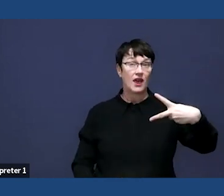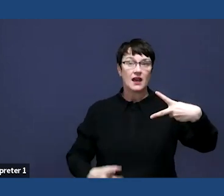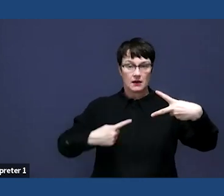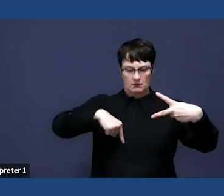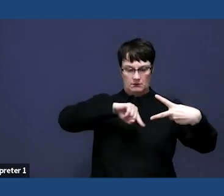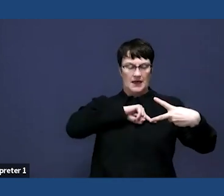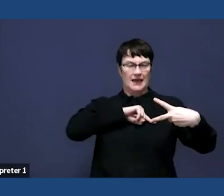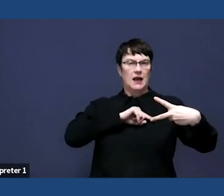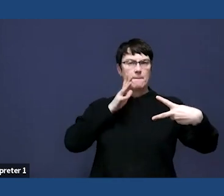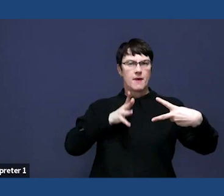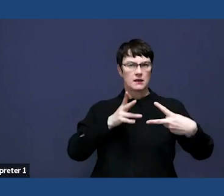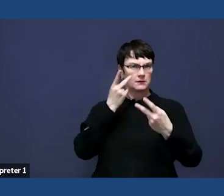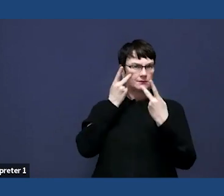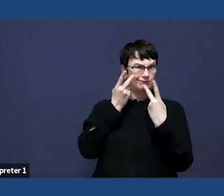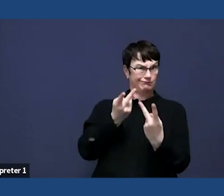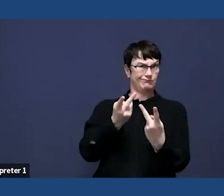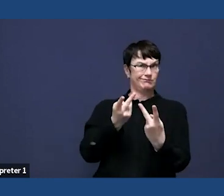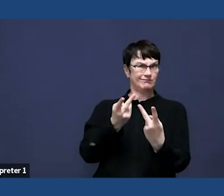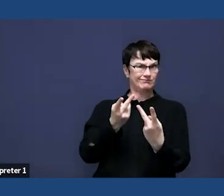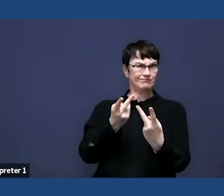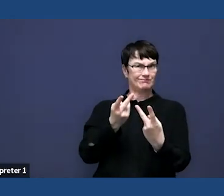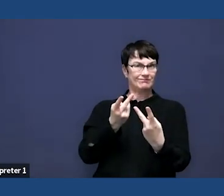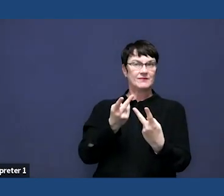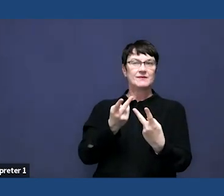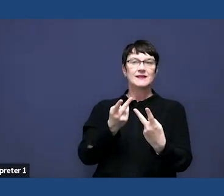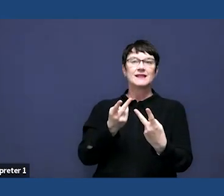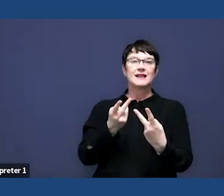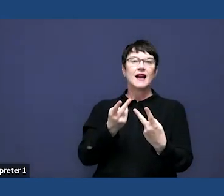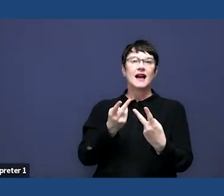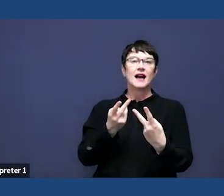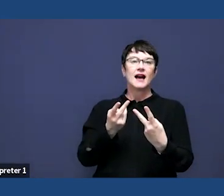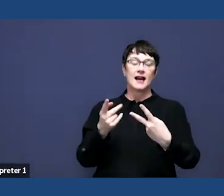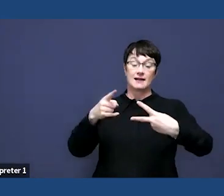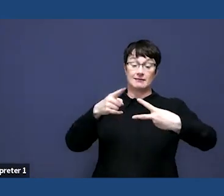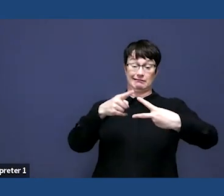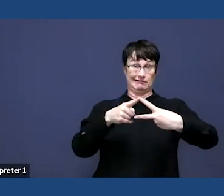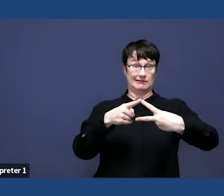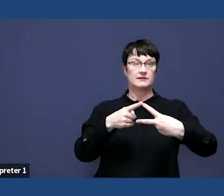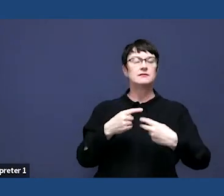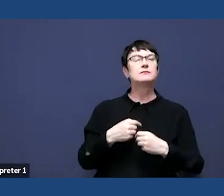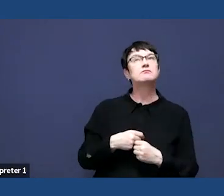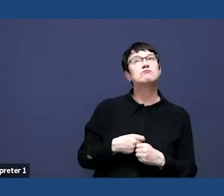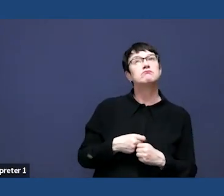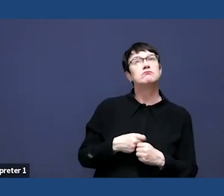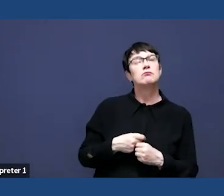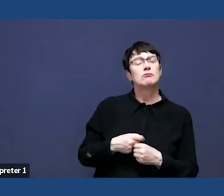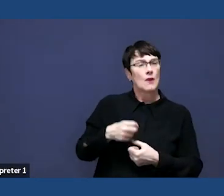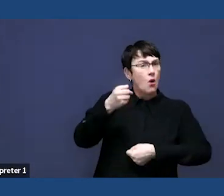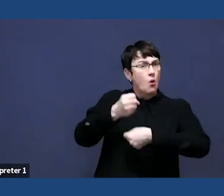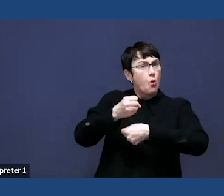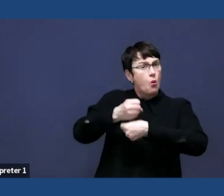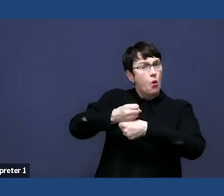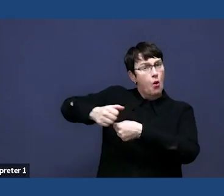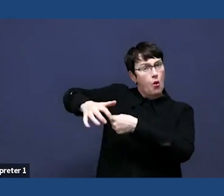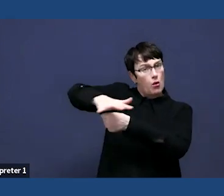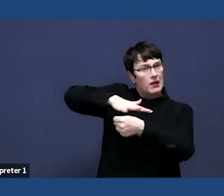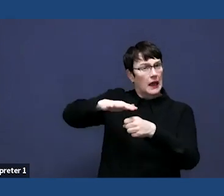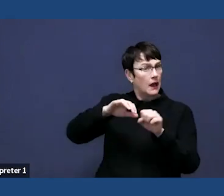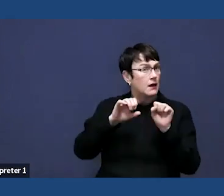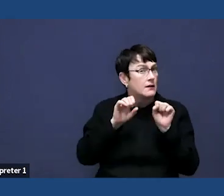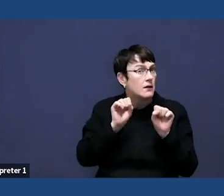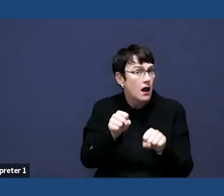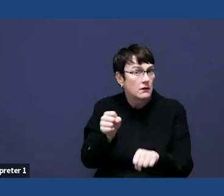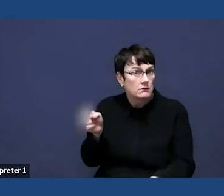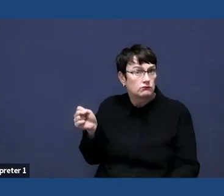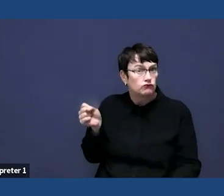So starting with older persons in the workplace, some seniors want to continue working beyond